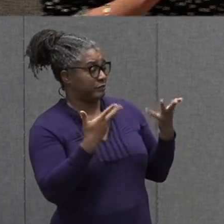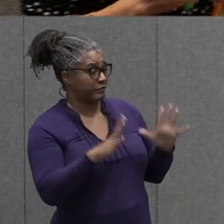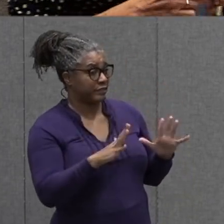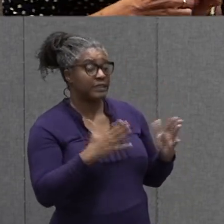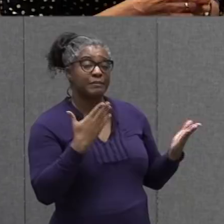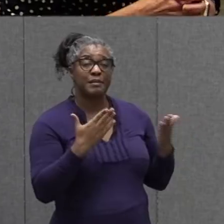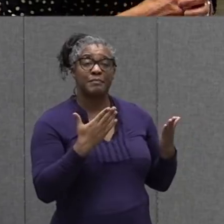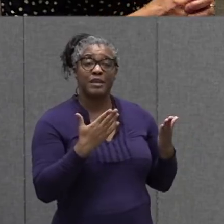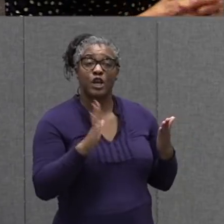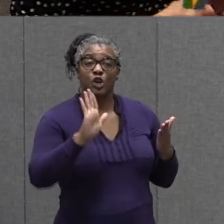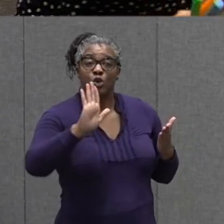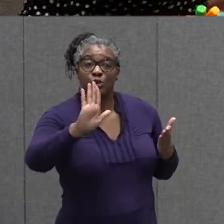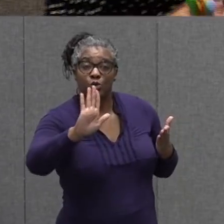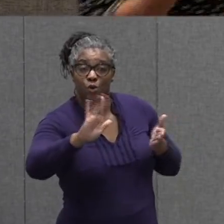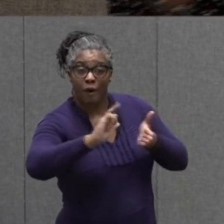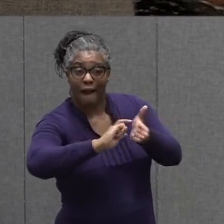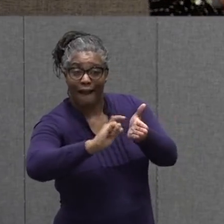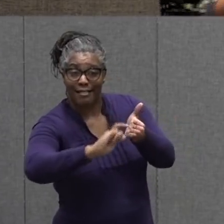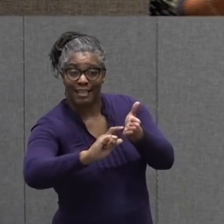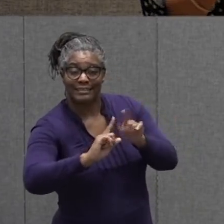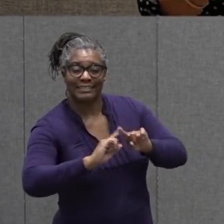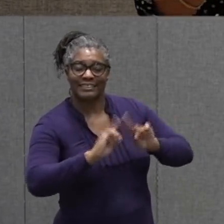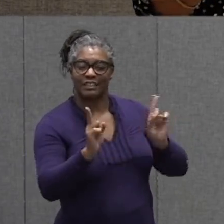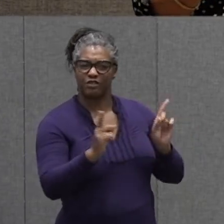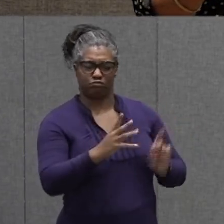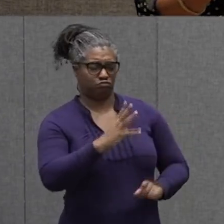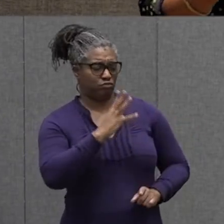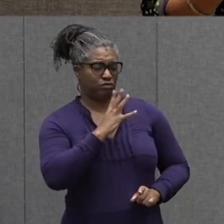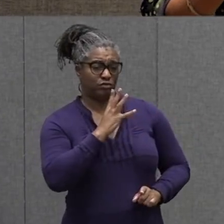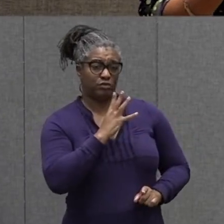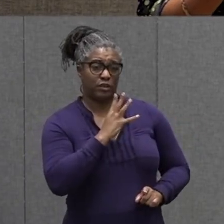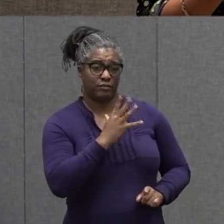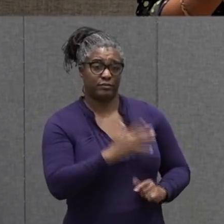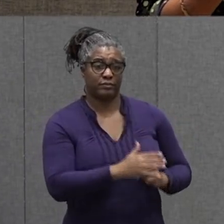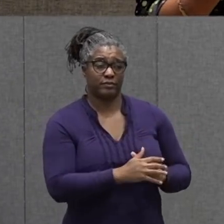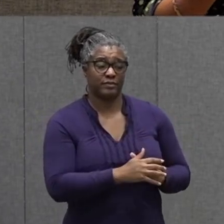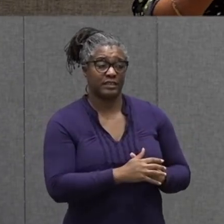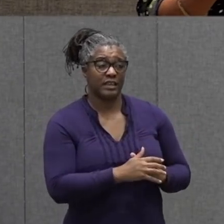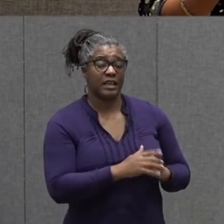that you thought were interesting. But you can see when we read things a couple times